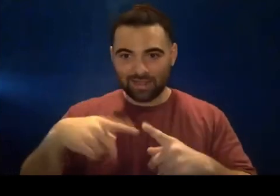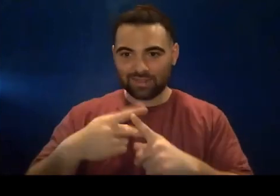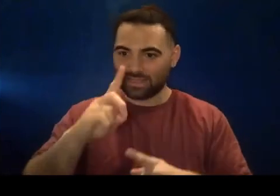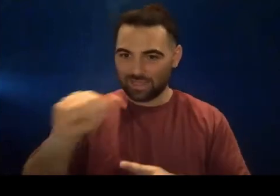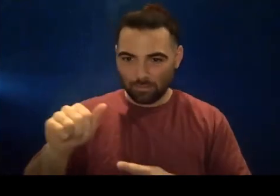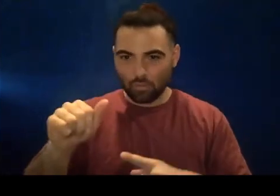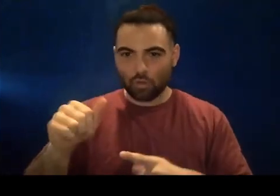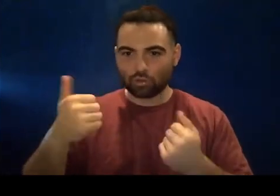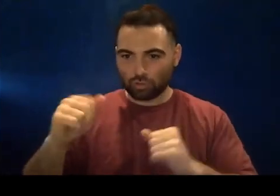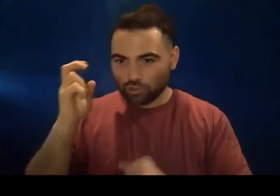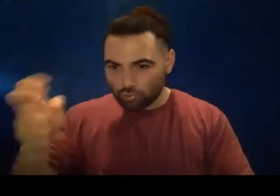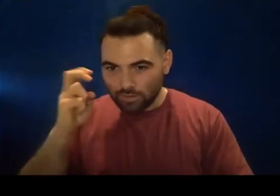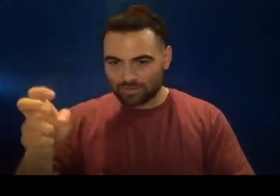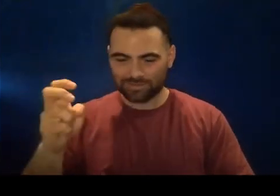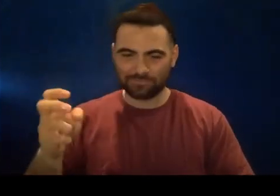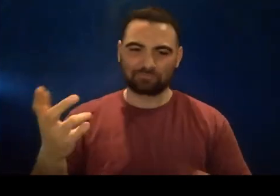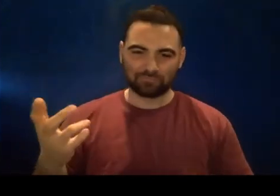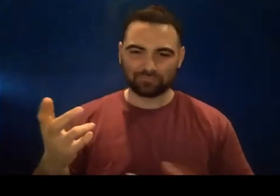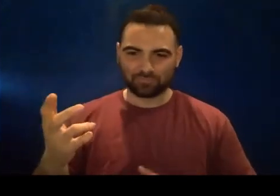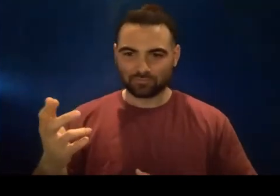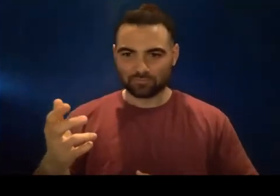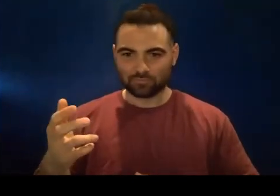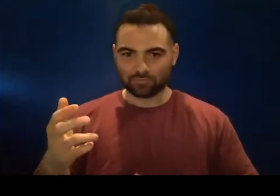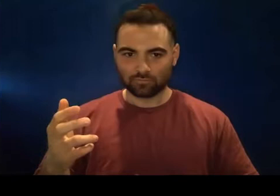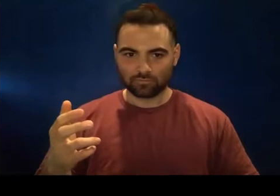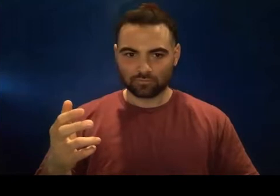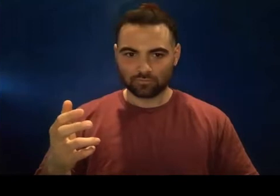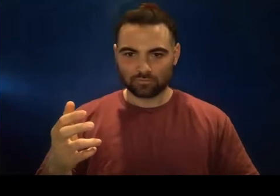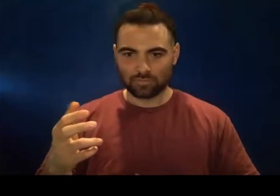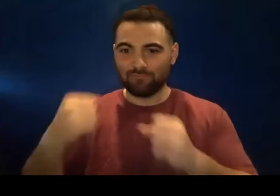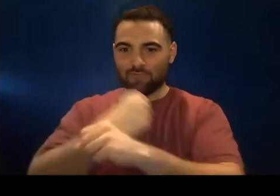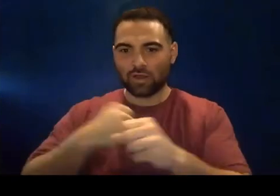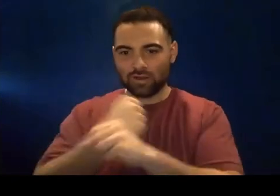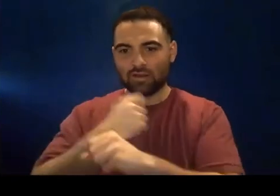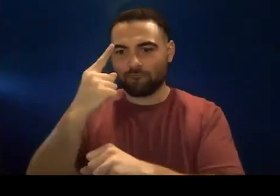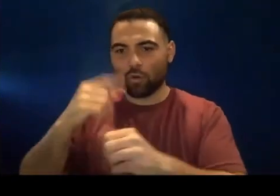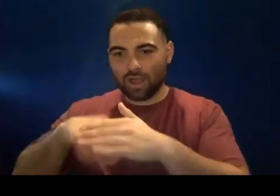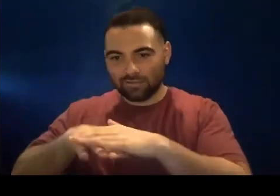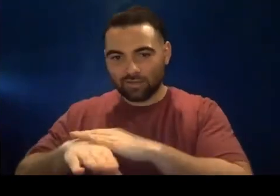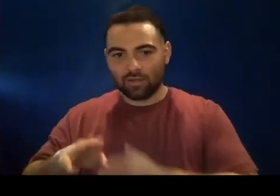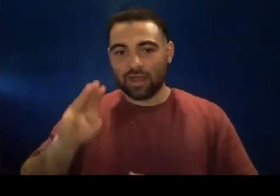MTA has just kind of fought the issue for most of the last 50 years.